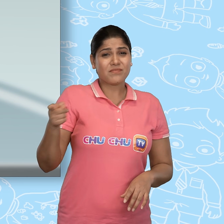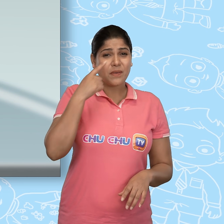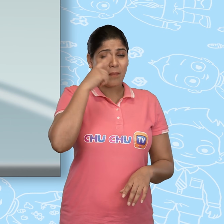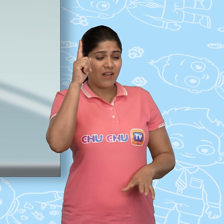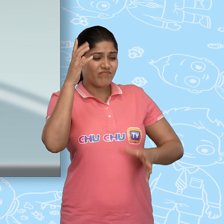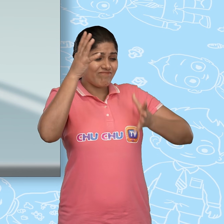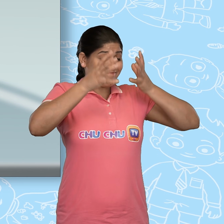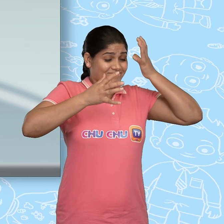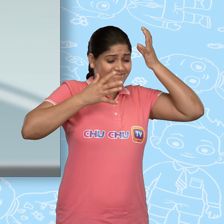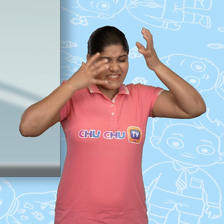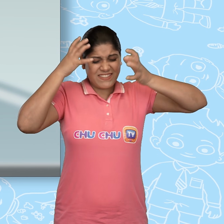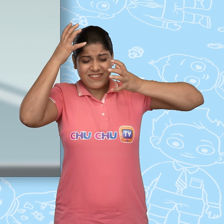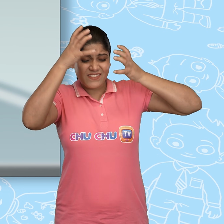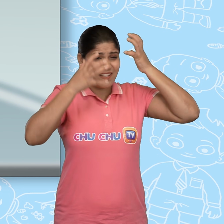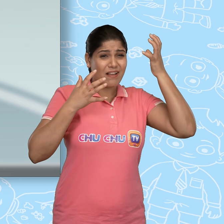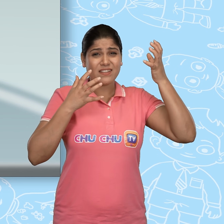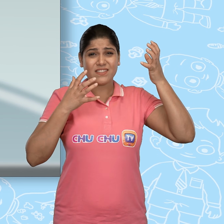This concerned ChaCha's mother.